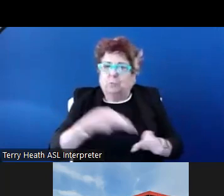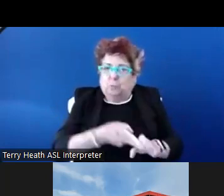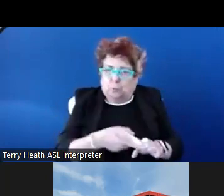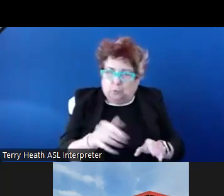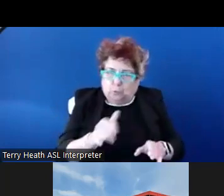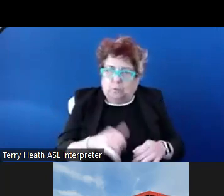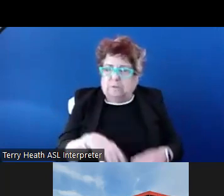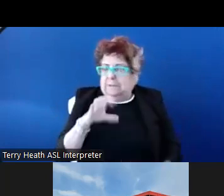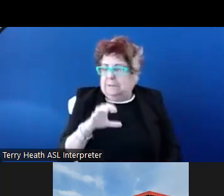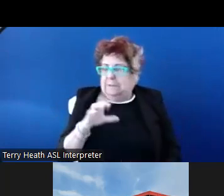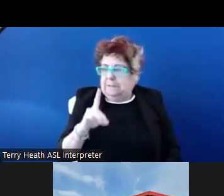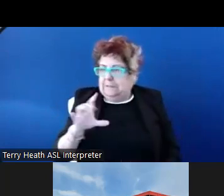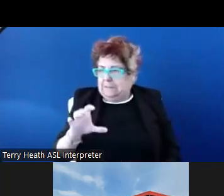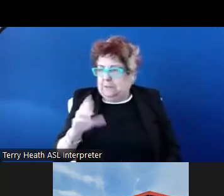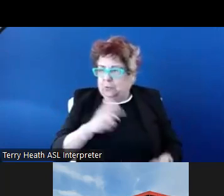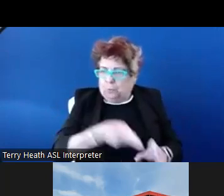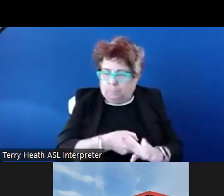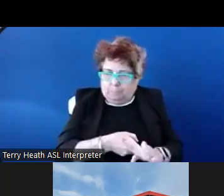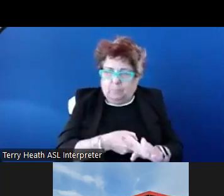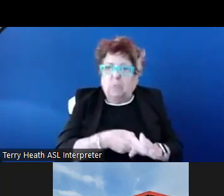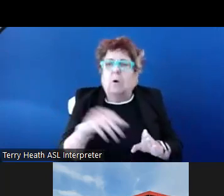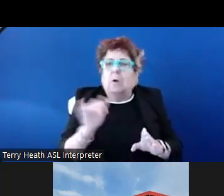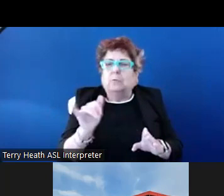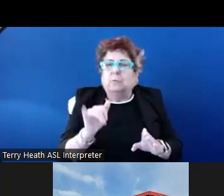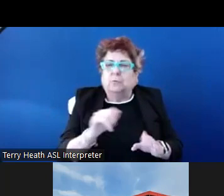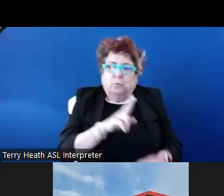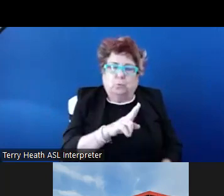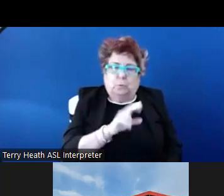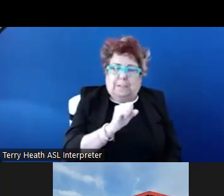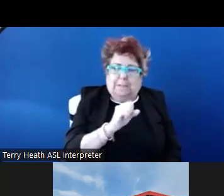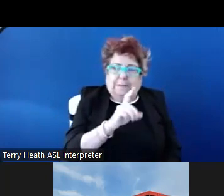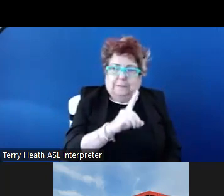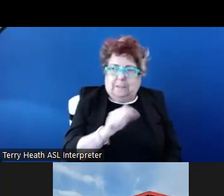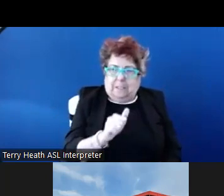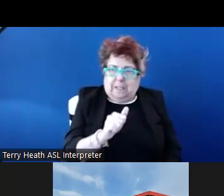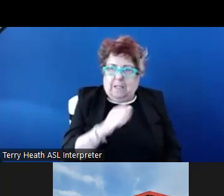as well as bringing in USDA and building a collaboration